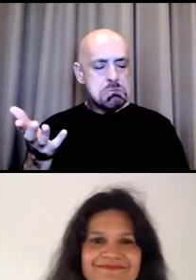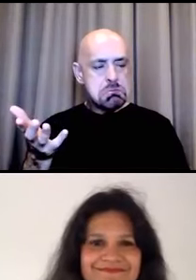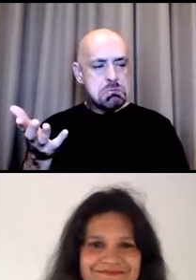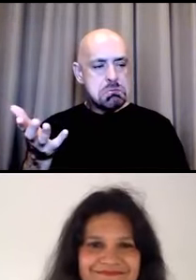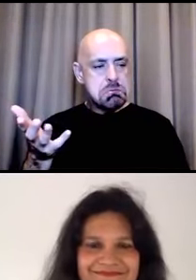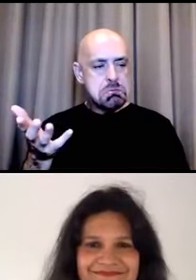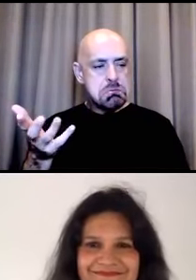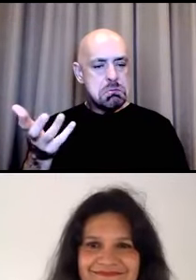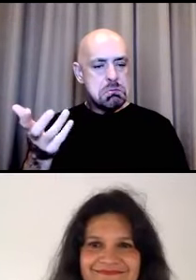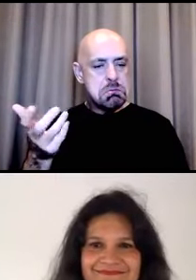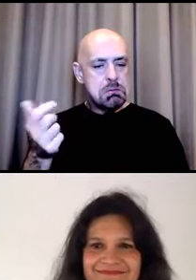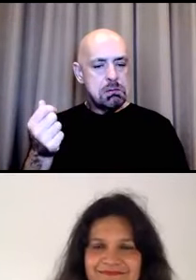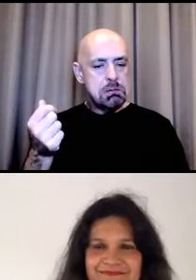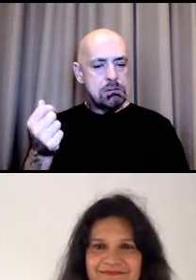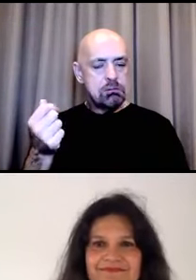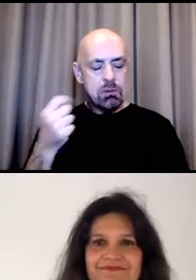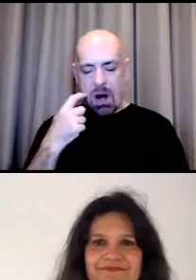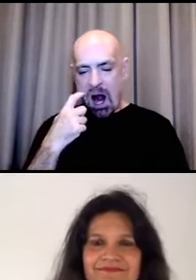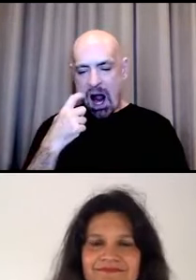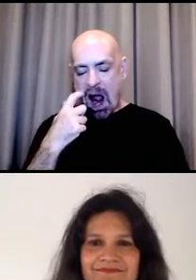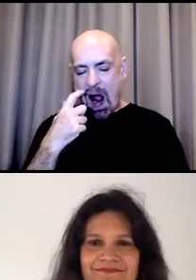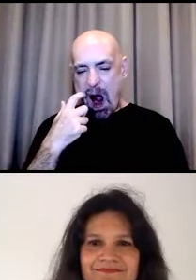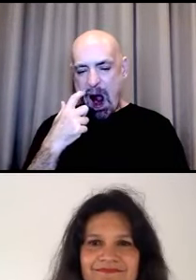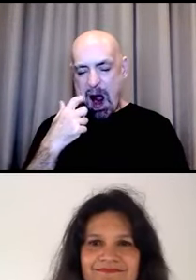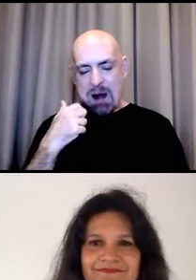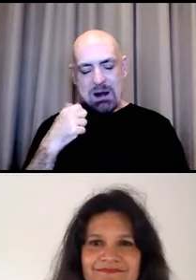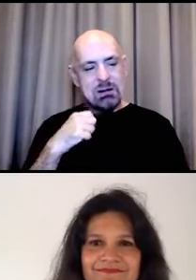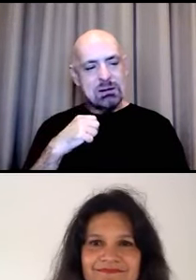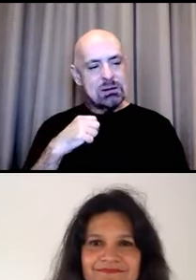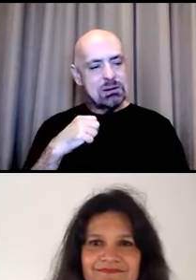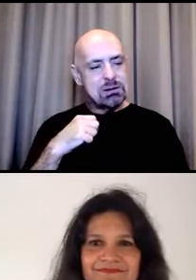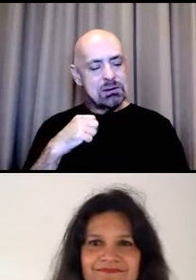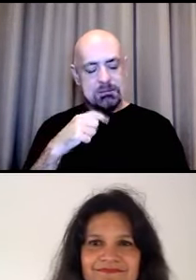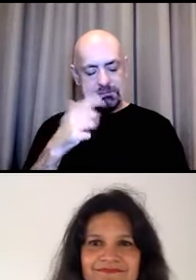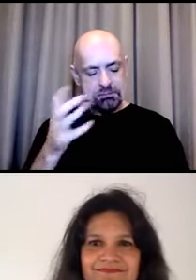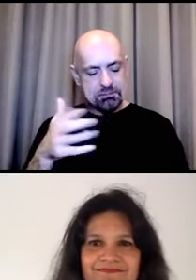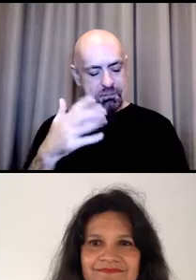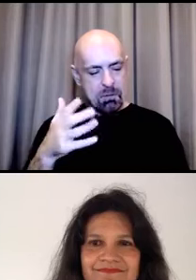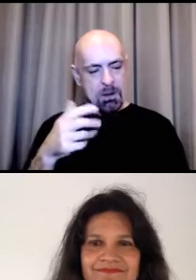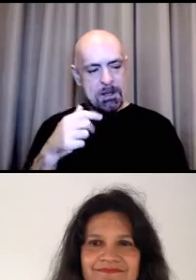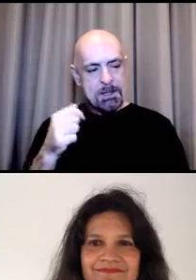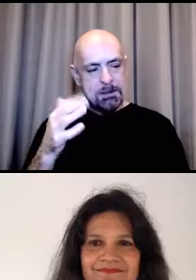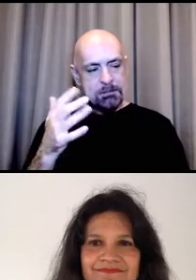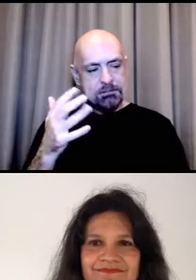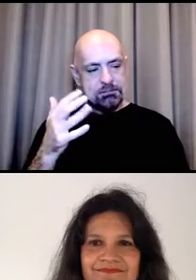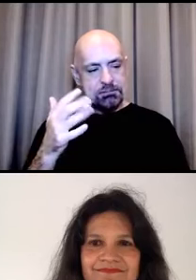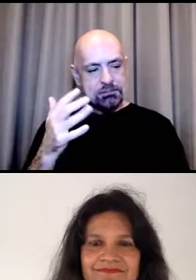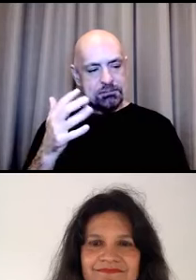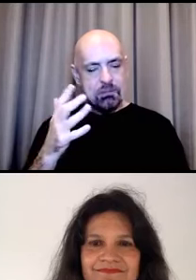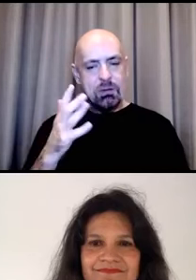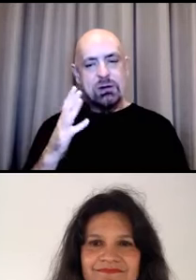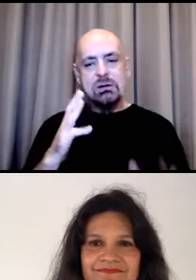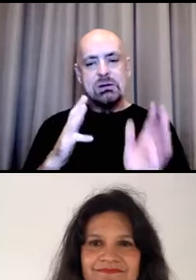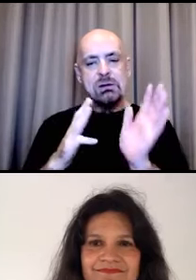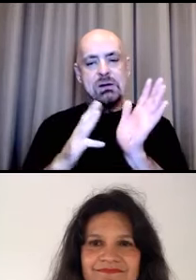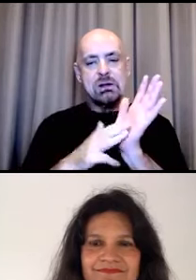shortage of food and nourishment entirely disappeared in the year before the rationing sorry decade before the